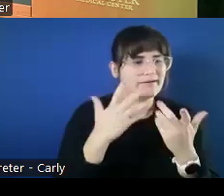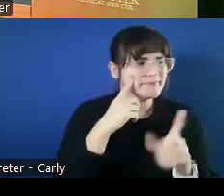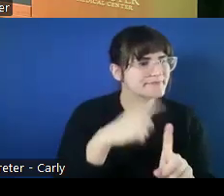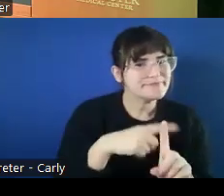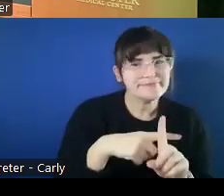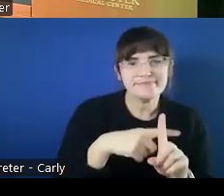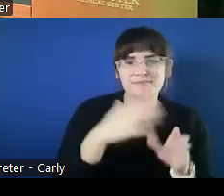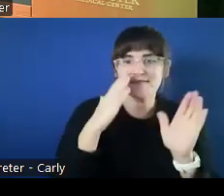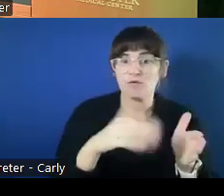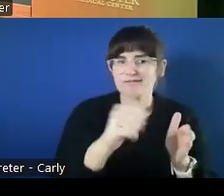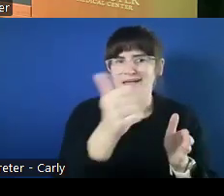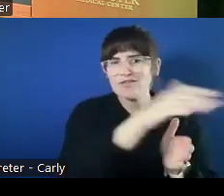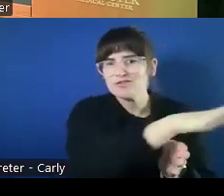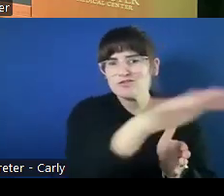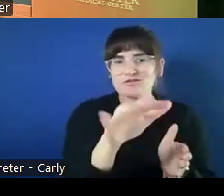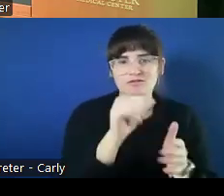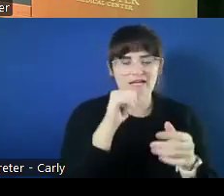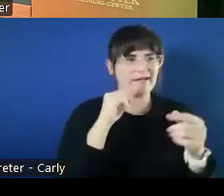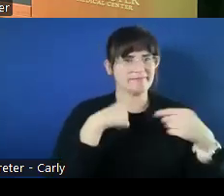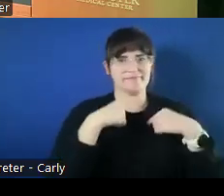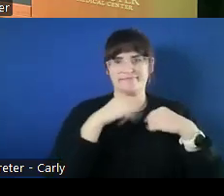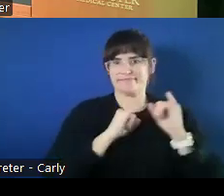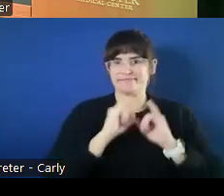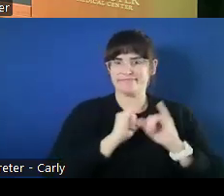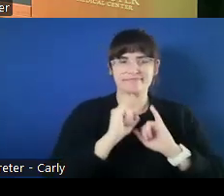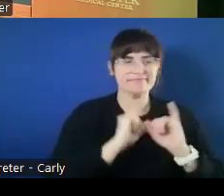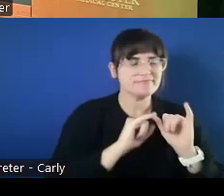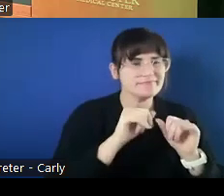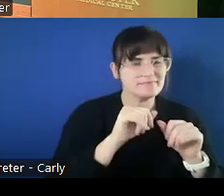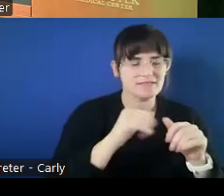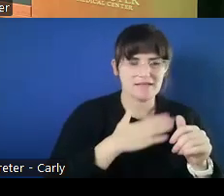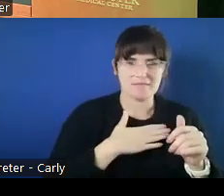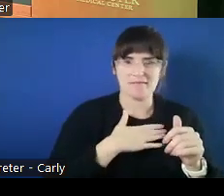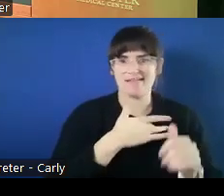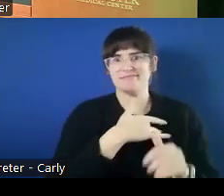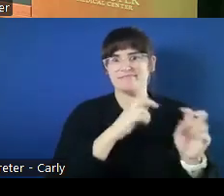other people uh and well-being uh and and less focused on their cardiovascular disease which